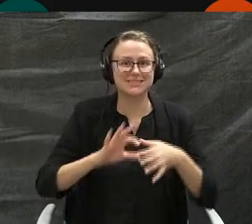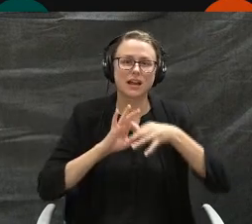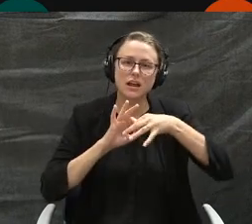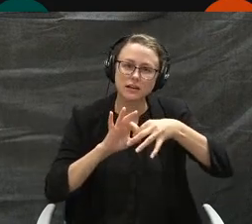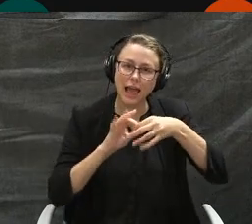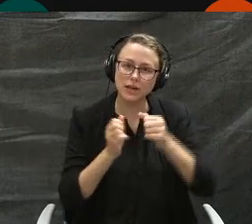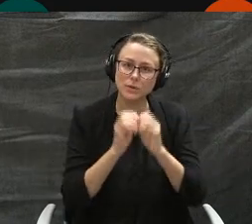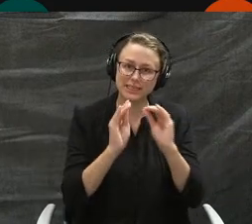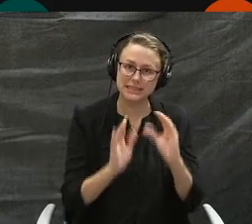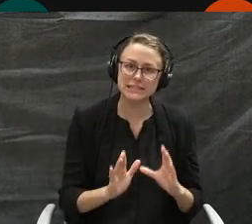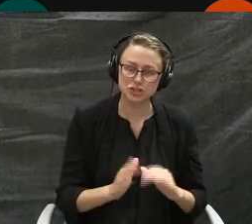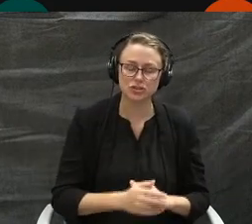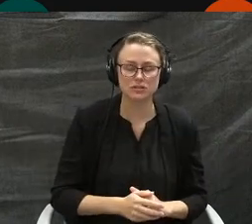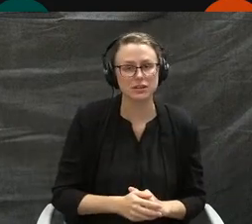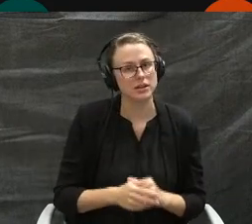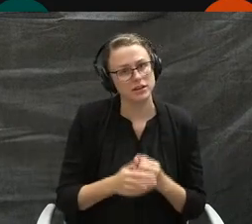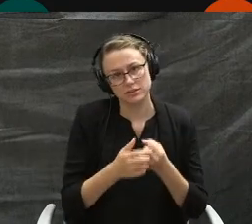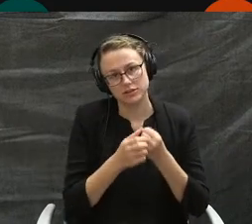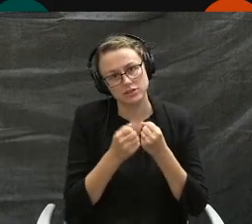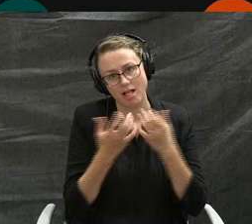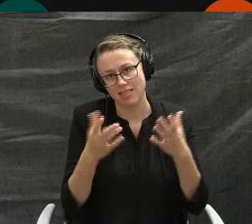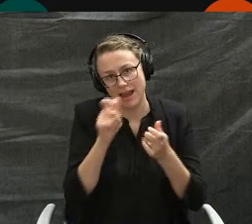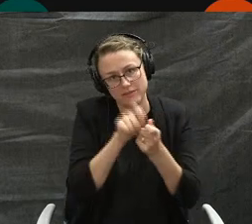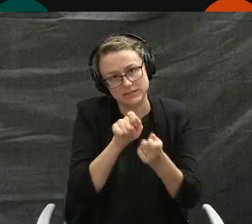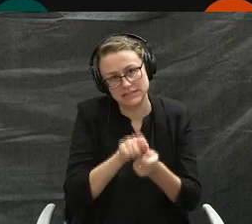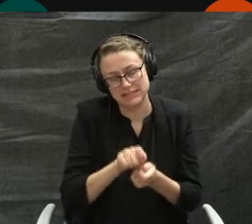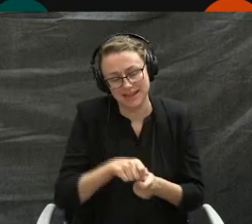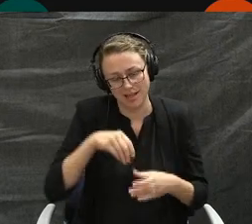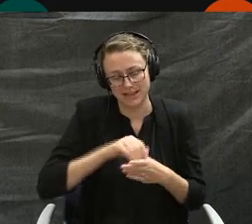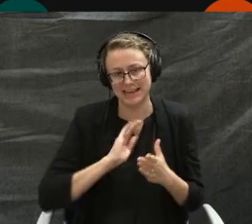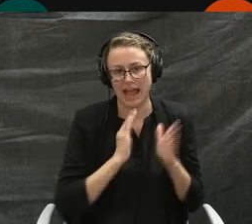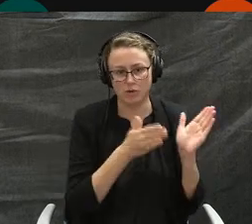There's a lot of detail in our plan about entering and exiting